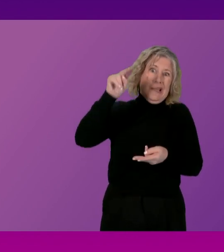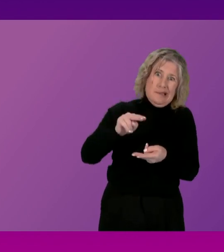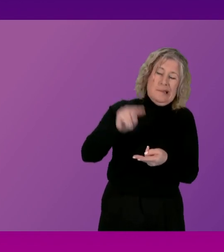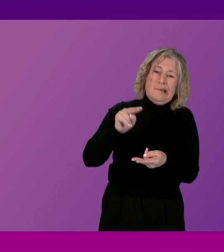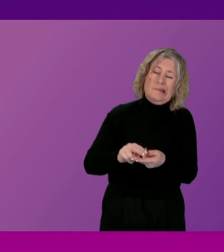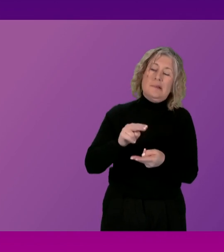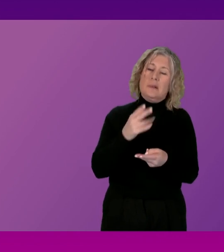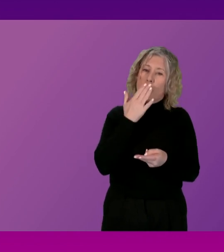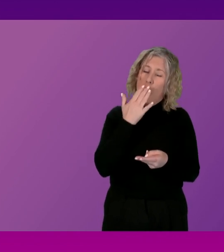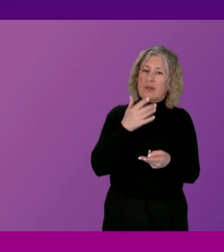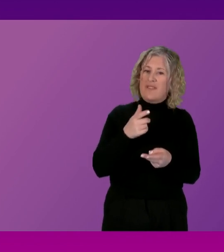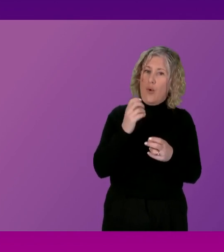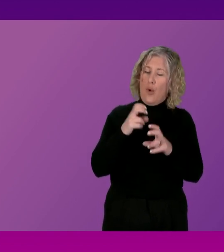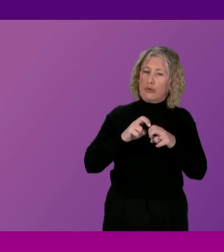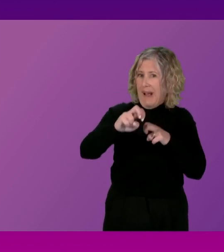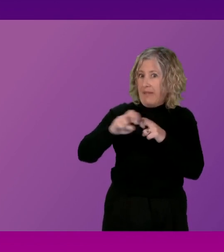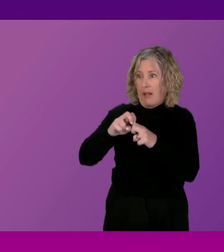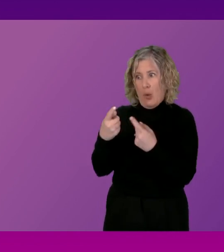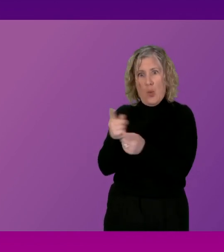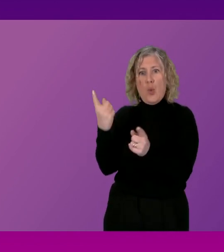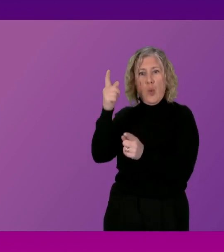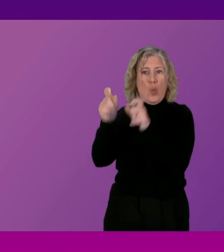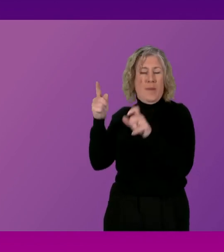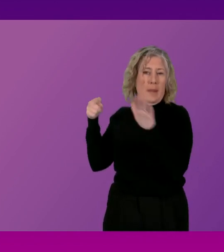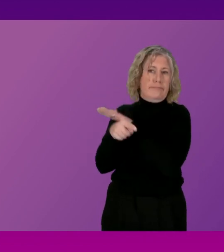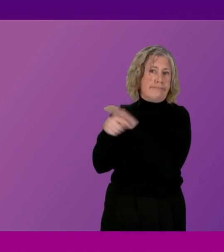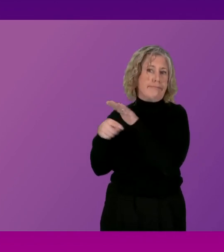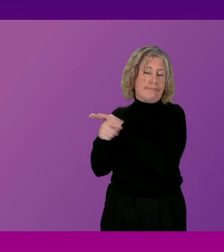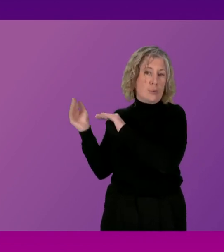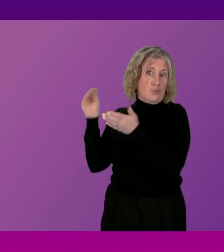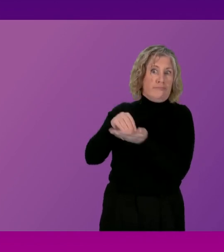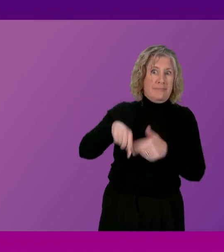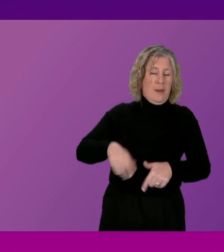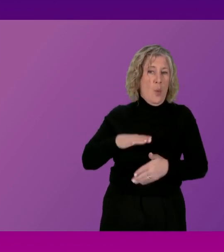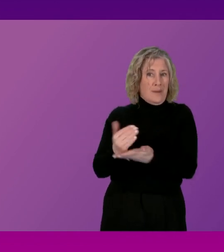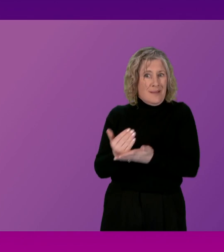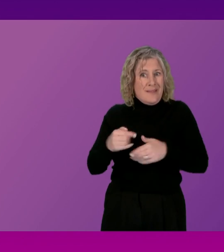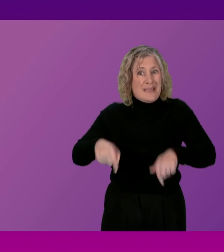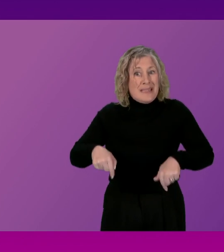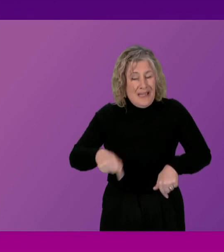It is an issue that our Green colleagues have been keen to pursue with urgency and pace.